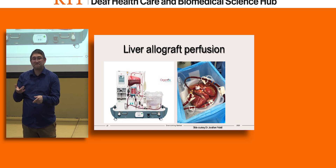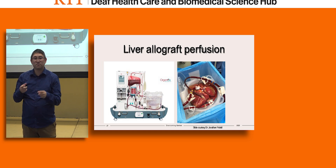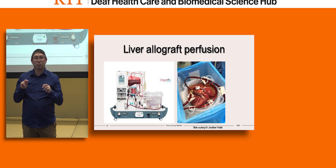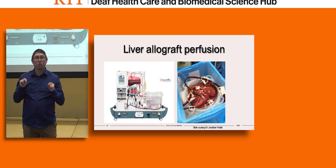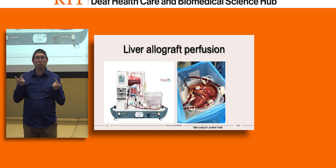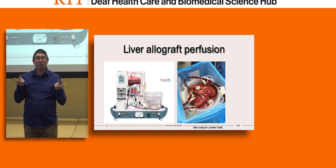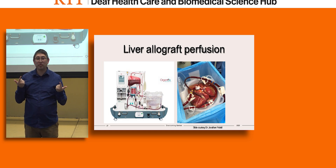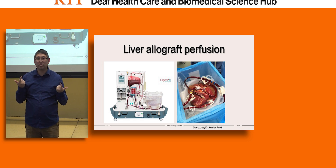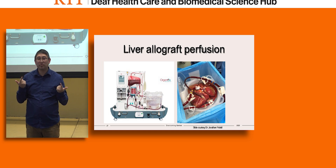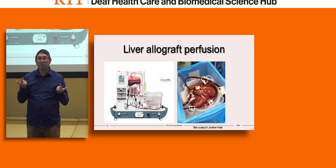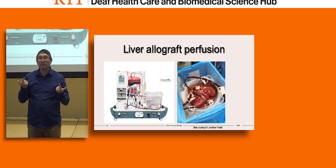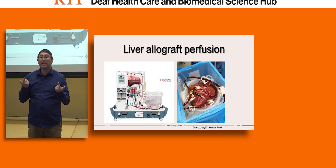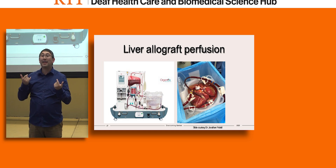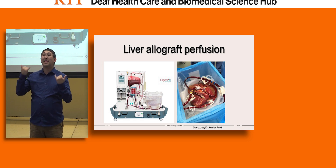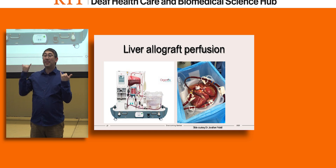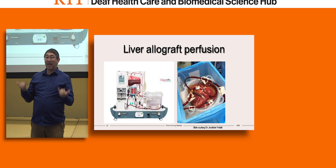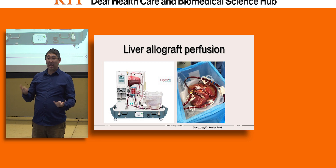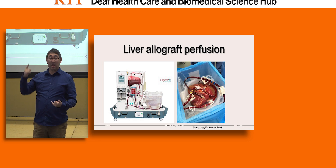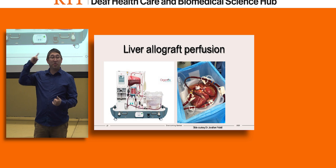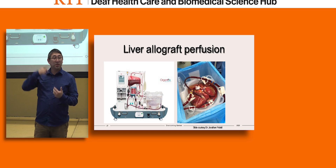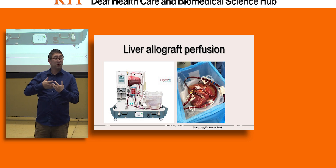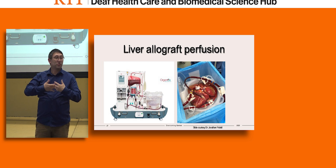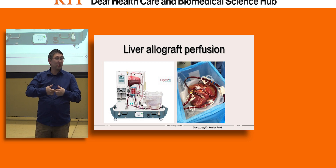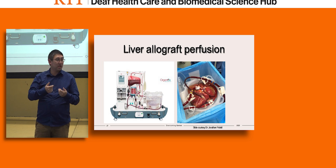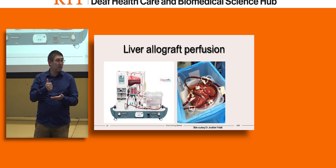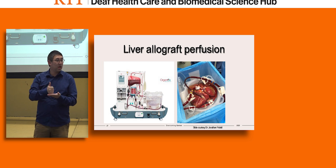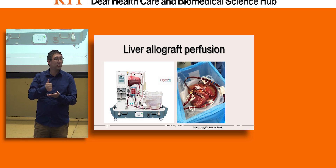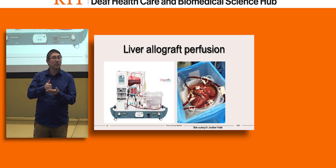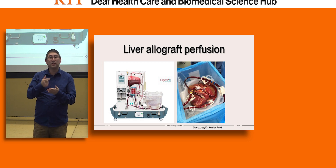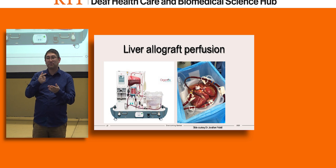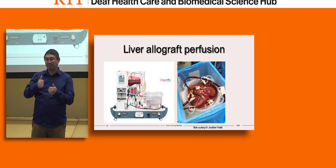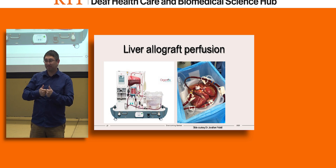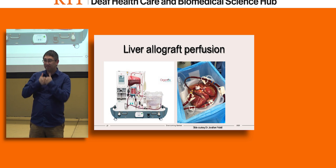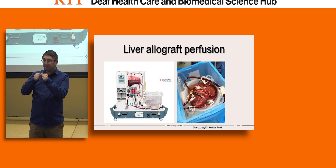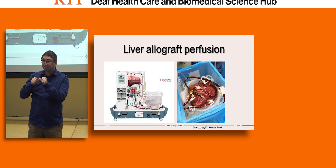But this has helped us to use more organs,